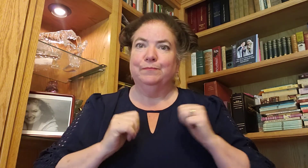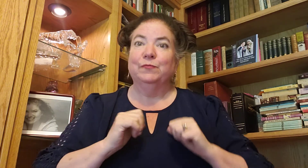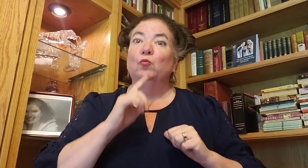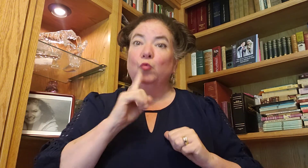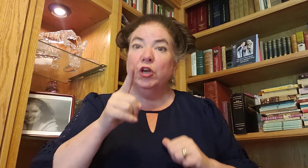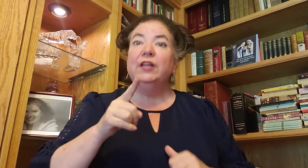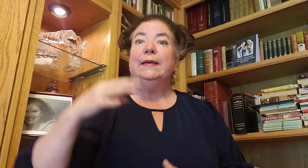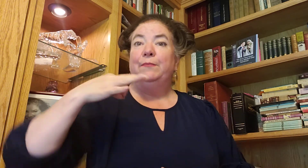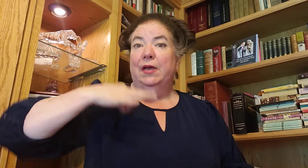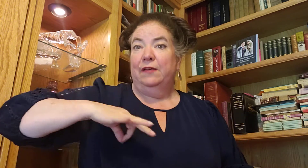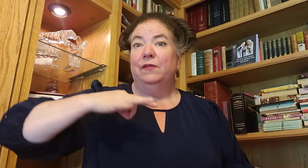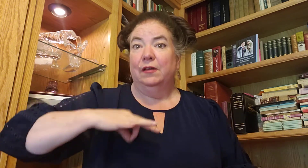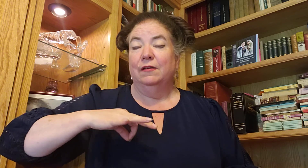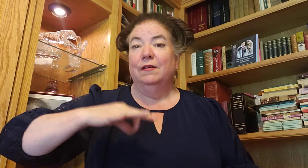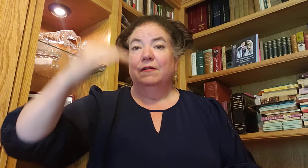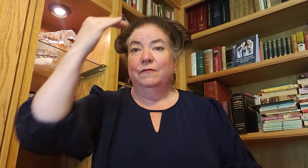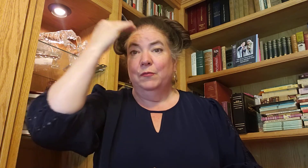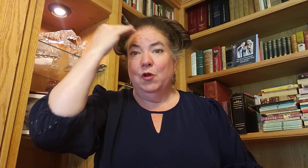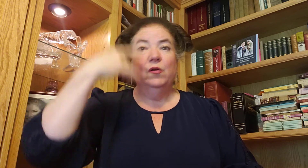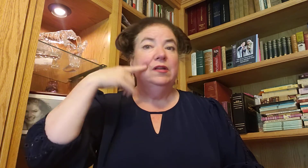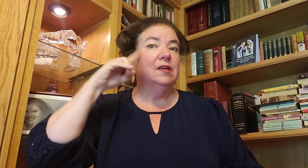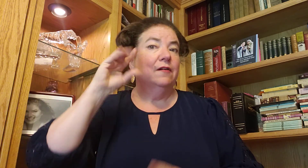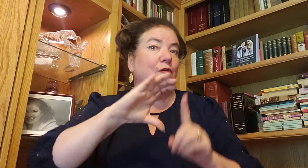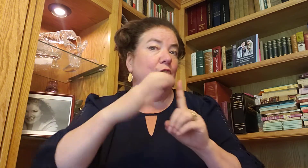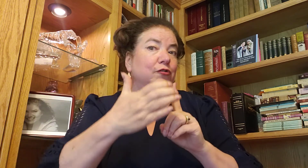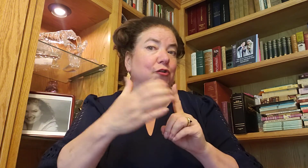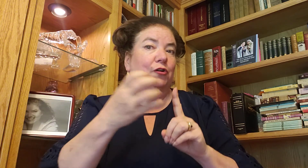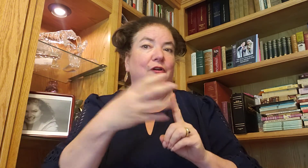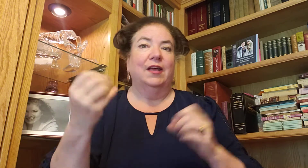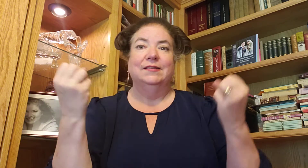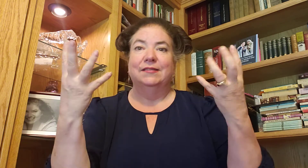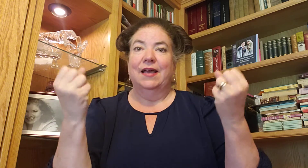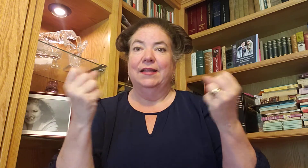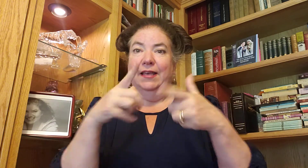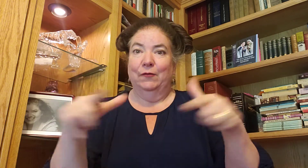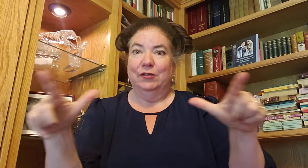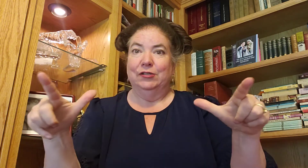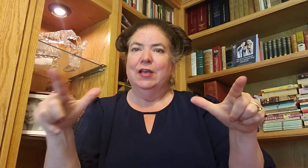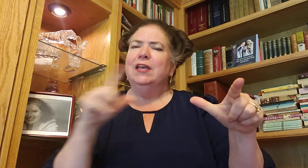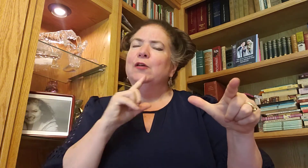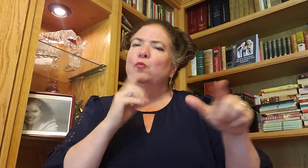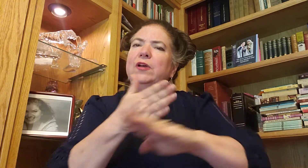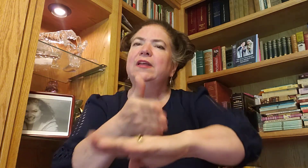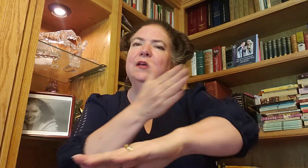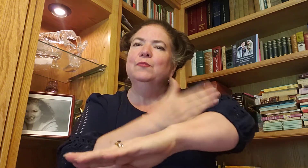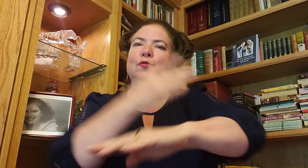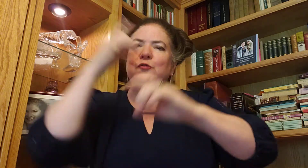really benefit from knowing Deaf culture and sign language. It really improves